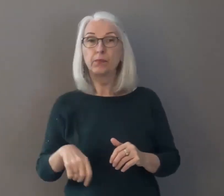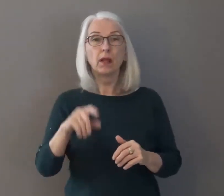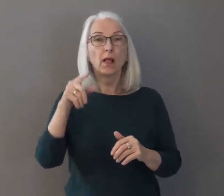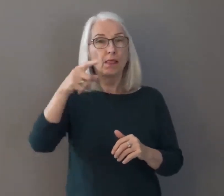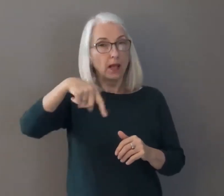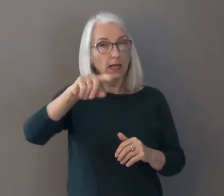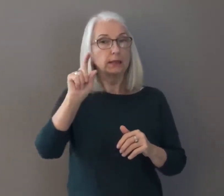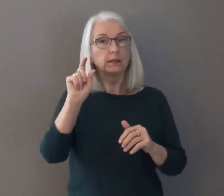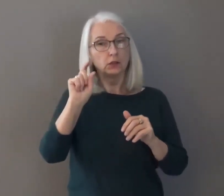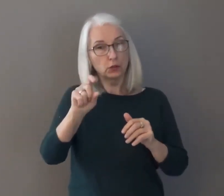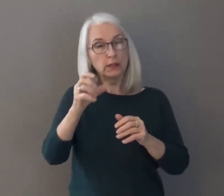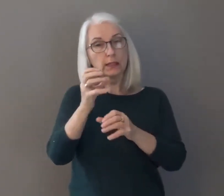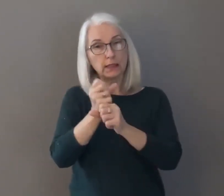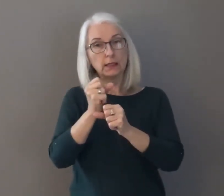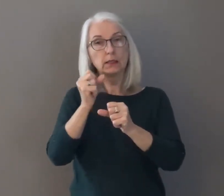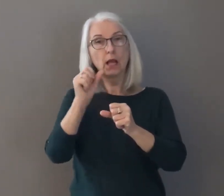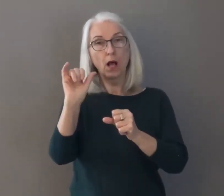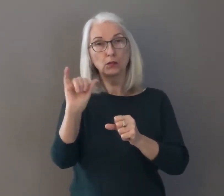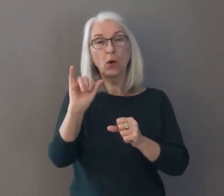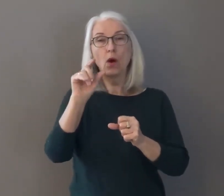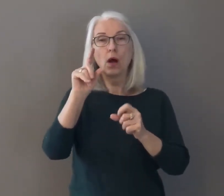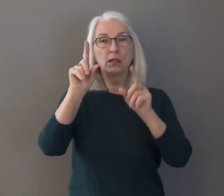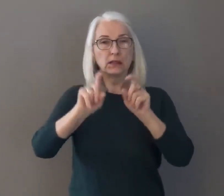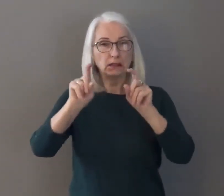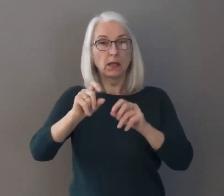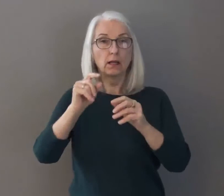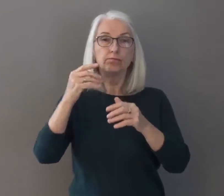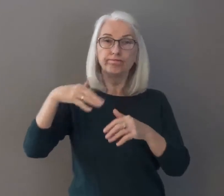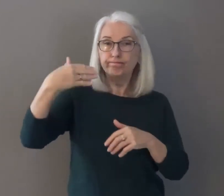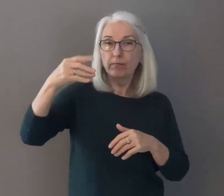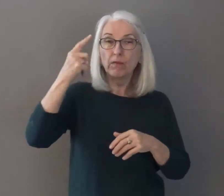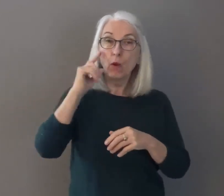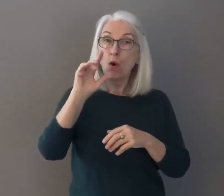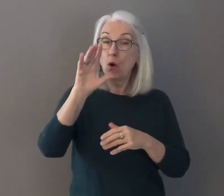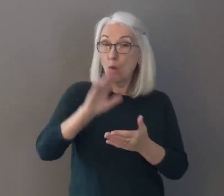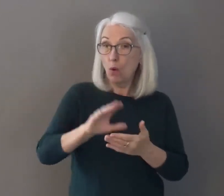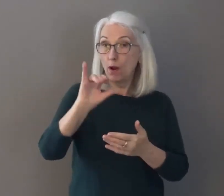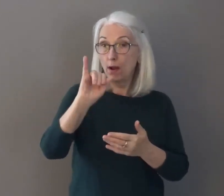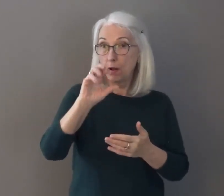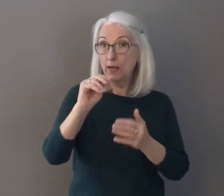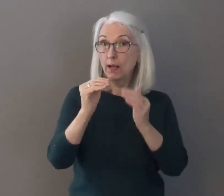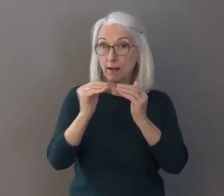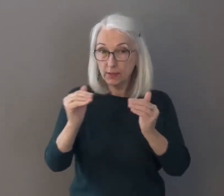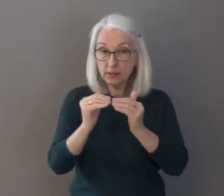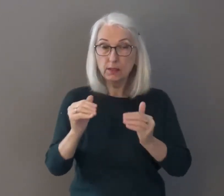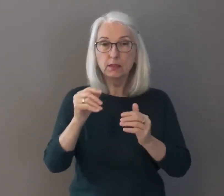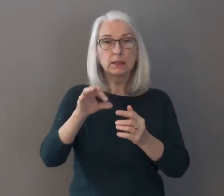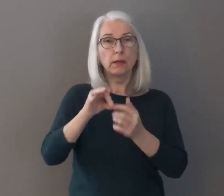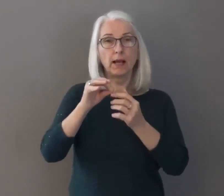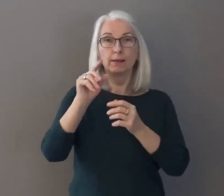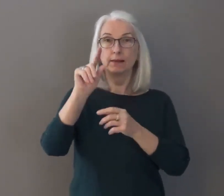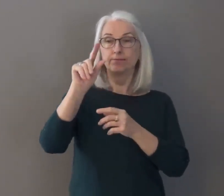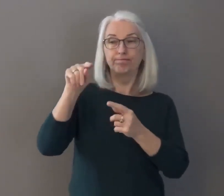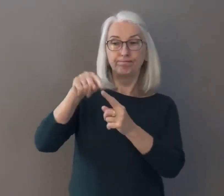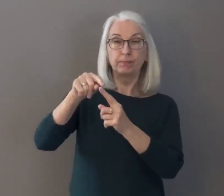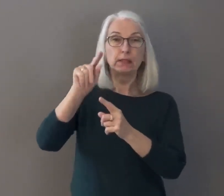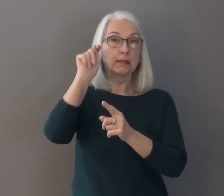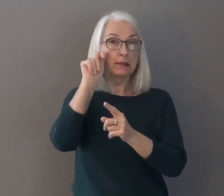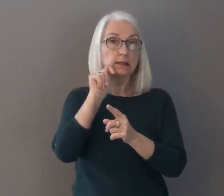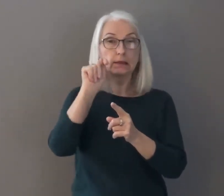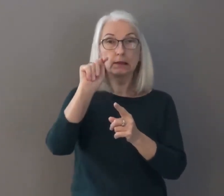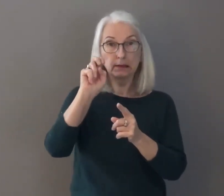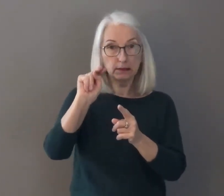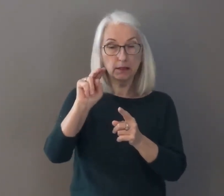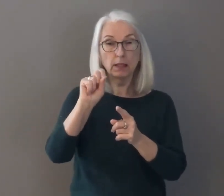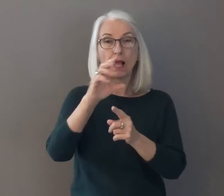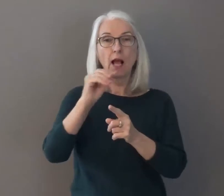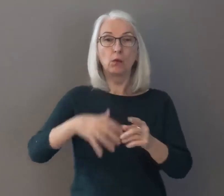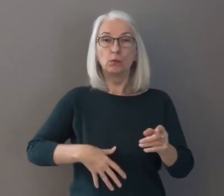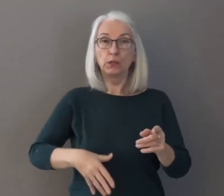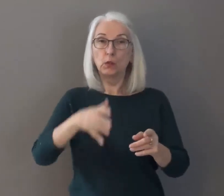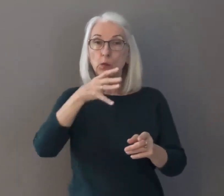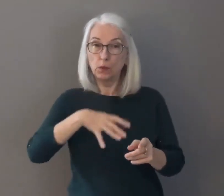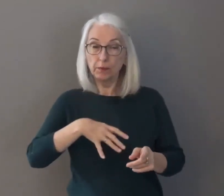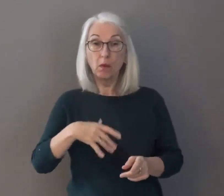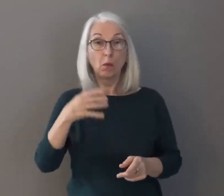They should also be tested occasionally for low iron levels, especially teens and pregnant women.